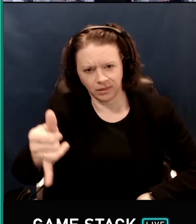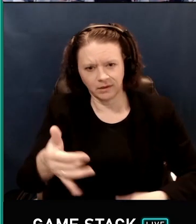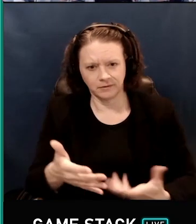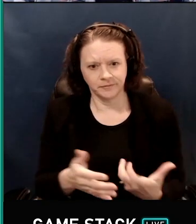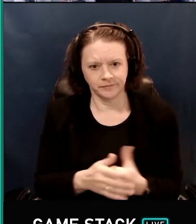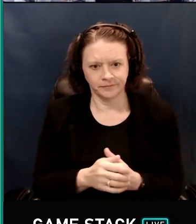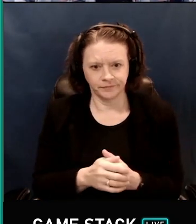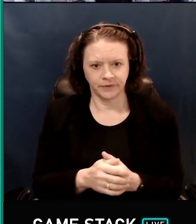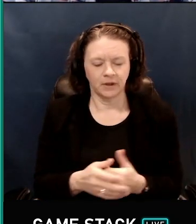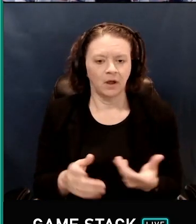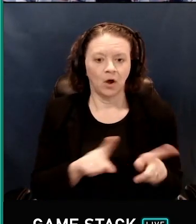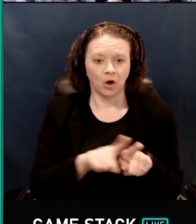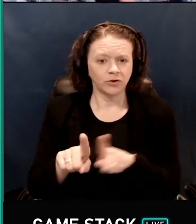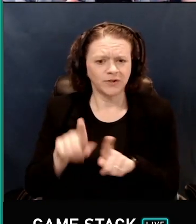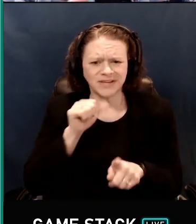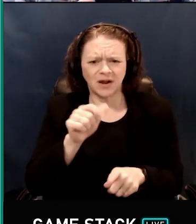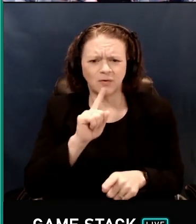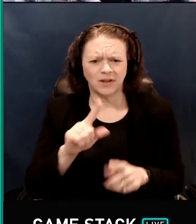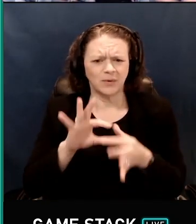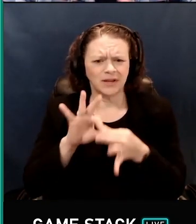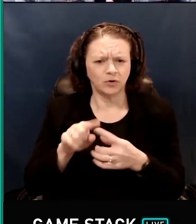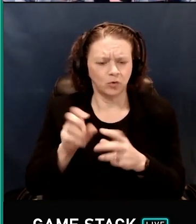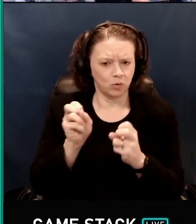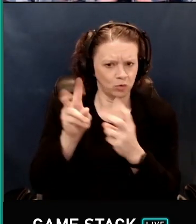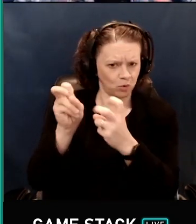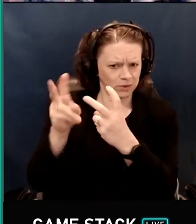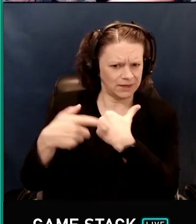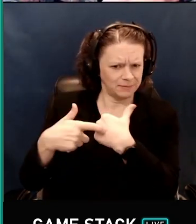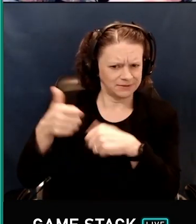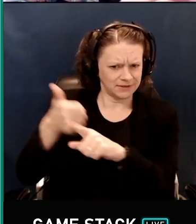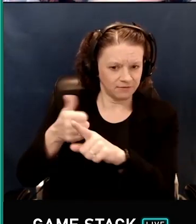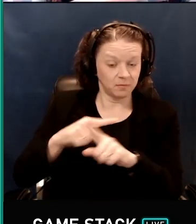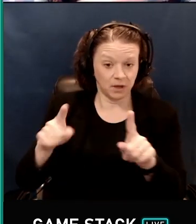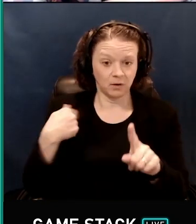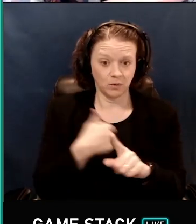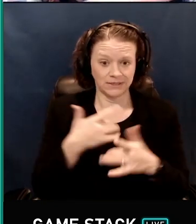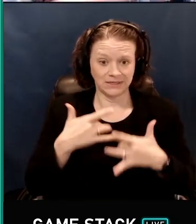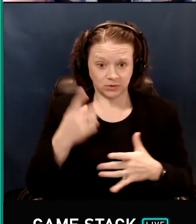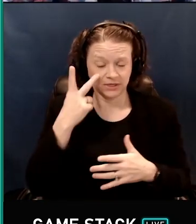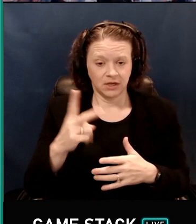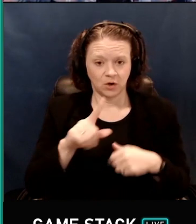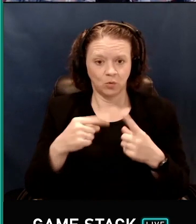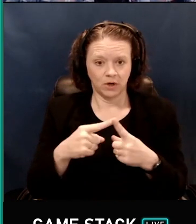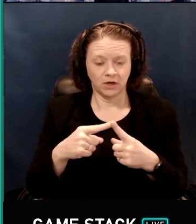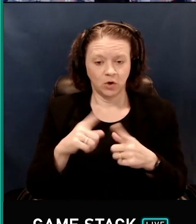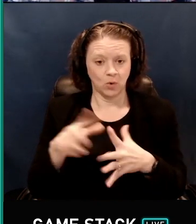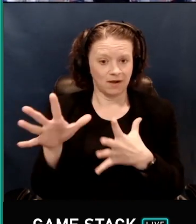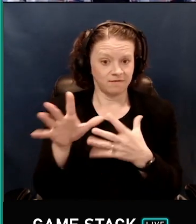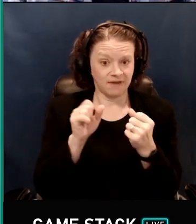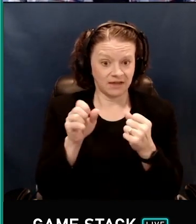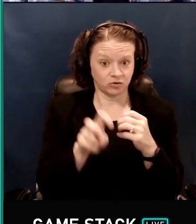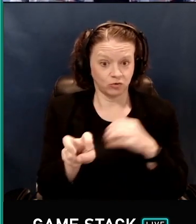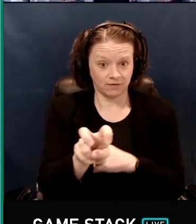but we do see this today in modern games still, is when you fast travel, when you go from point A to point B, and you load this new area of the map,